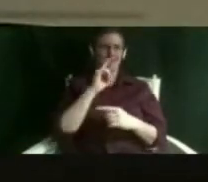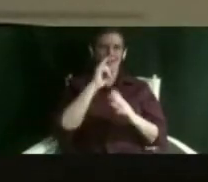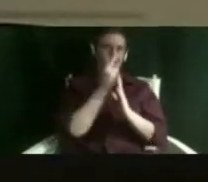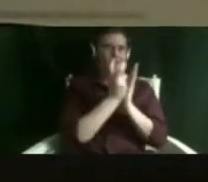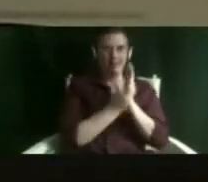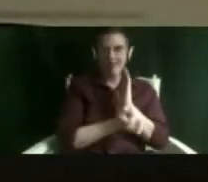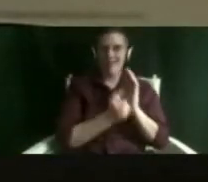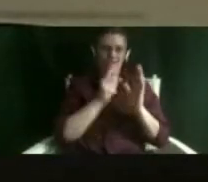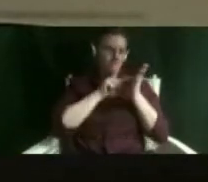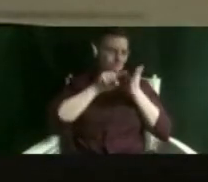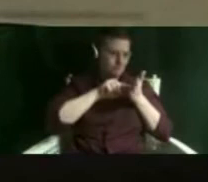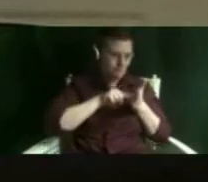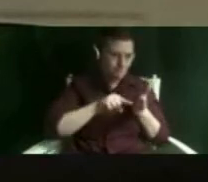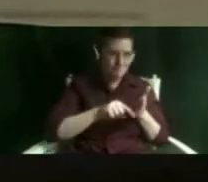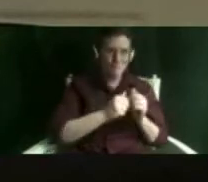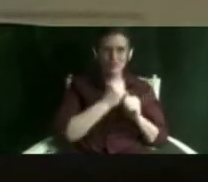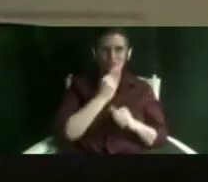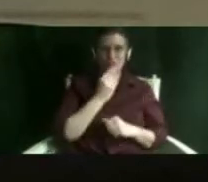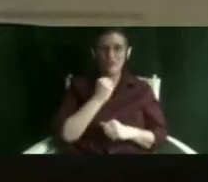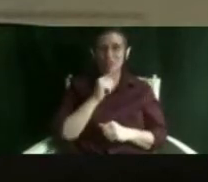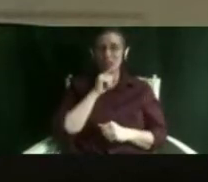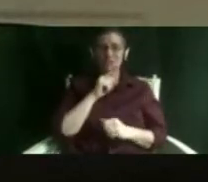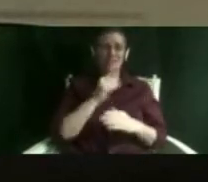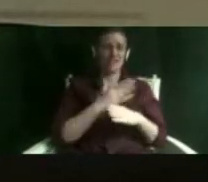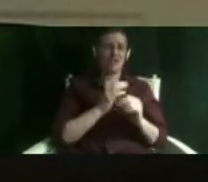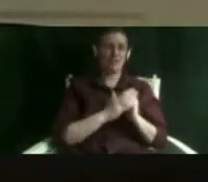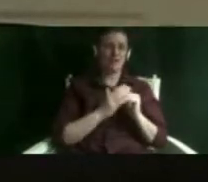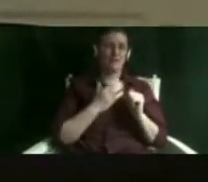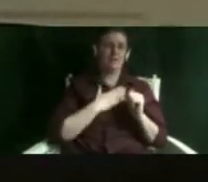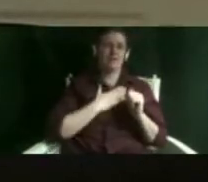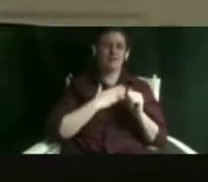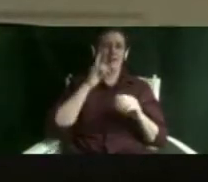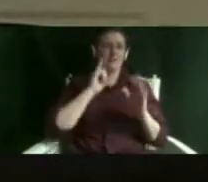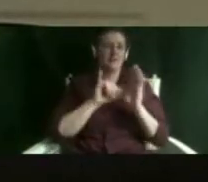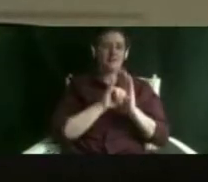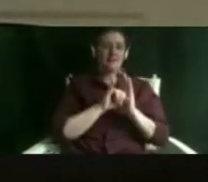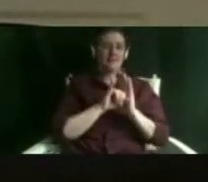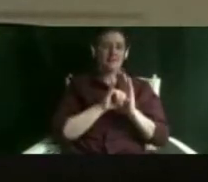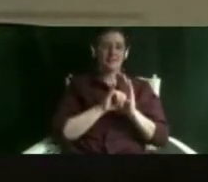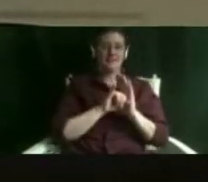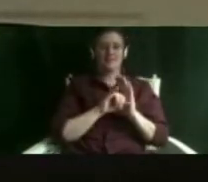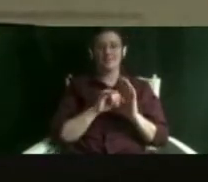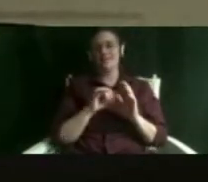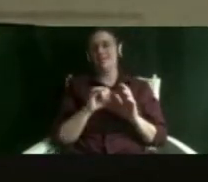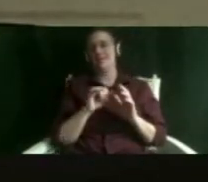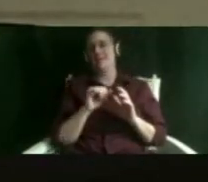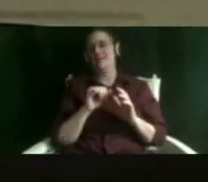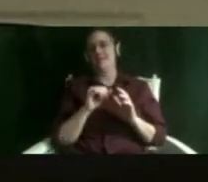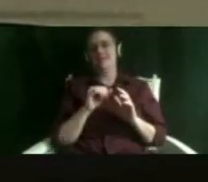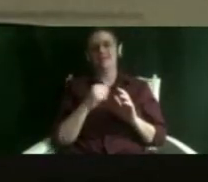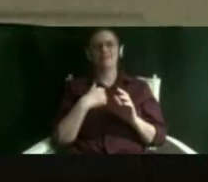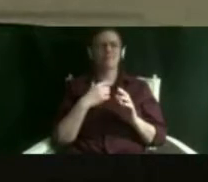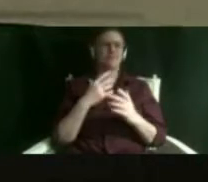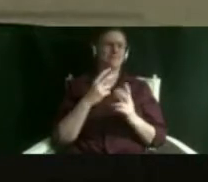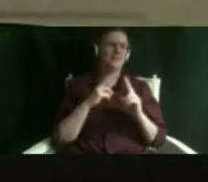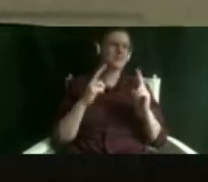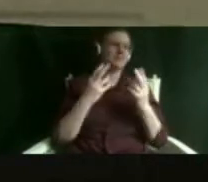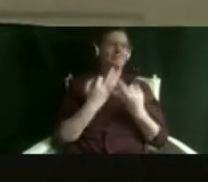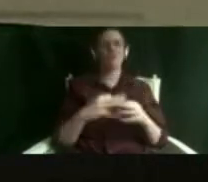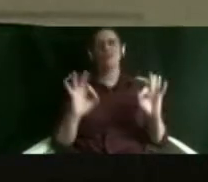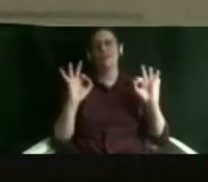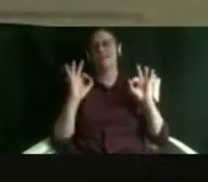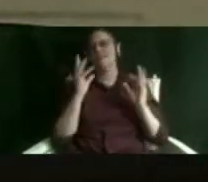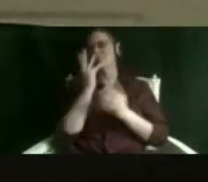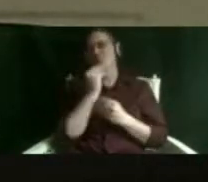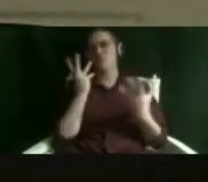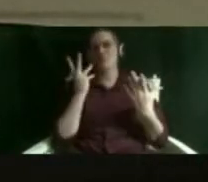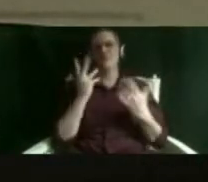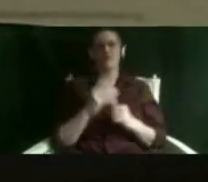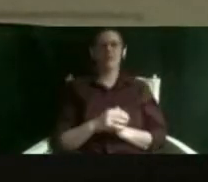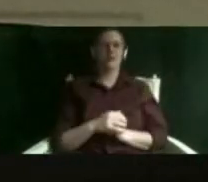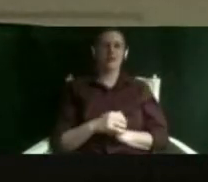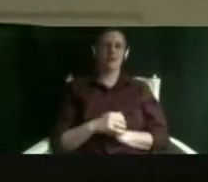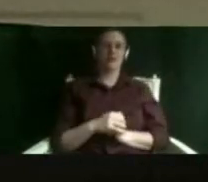who share at least some of my identities has been liberating and beautiful um but i know that uh